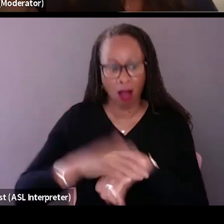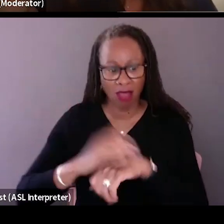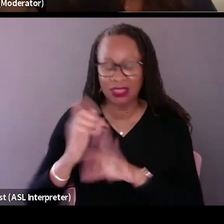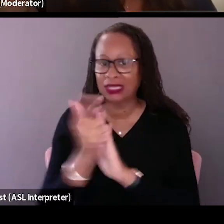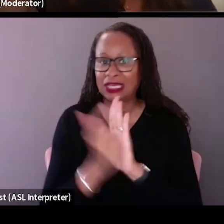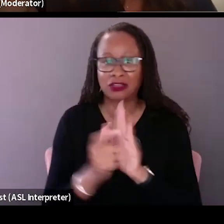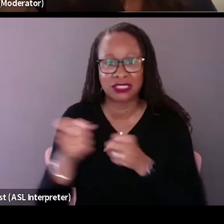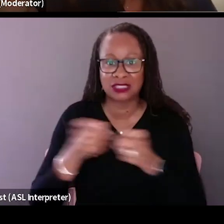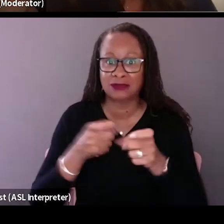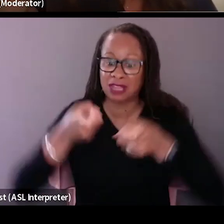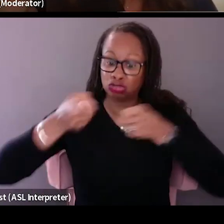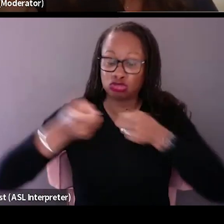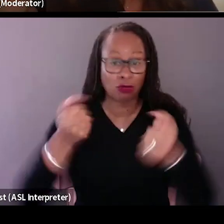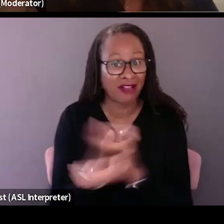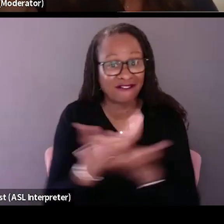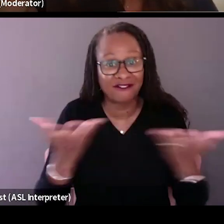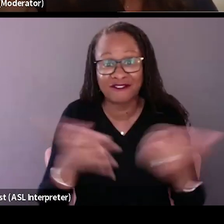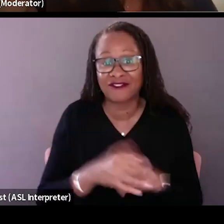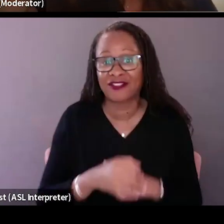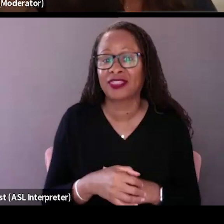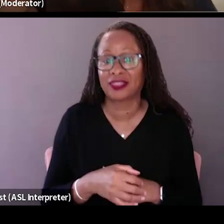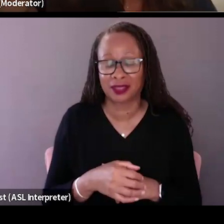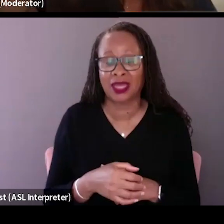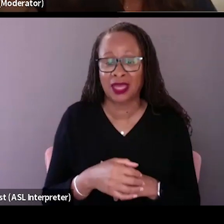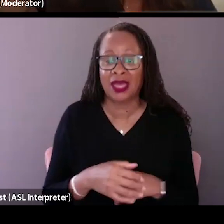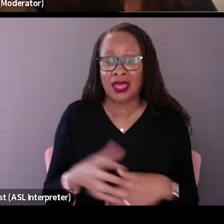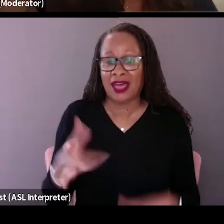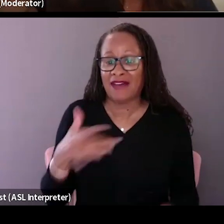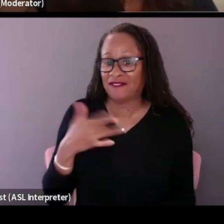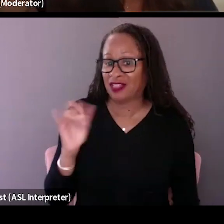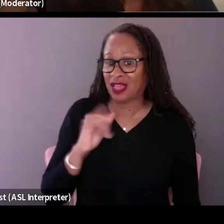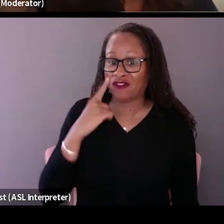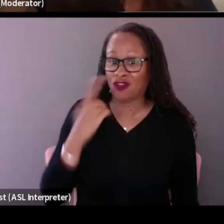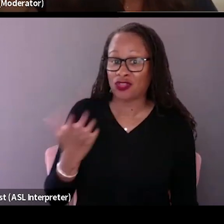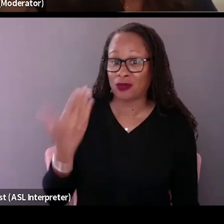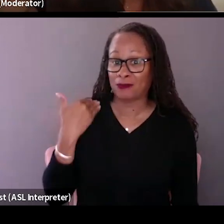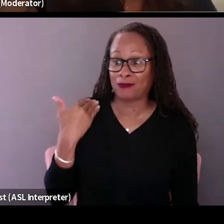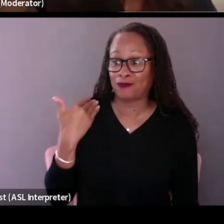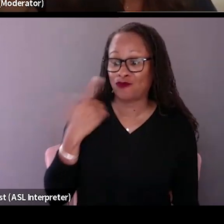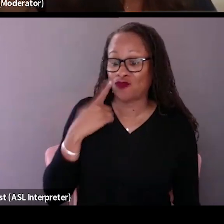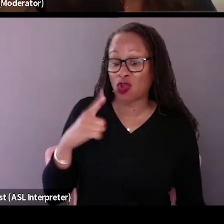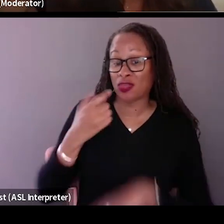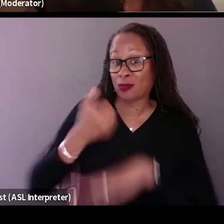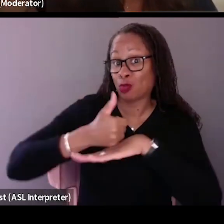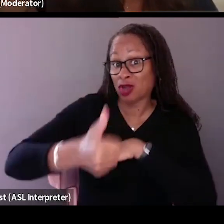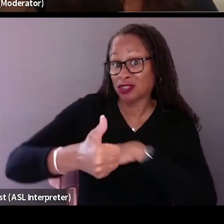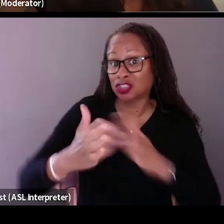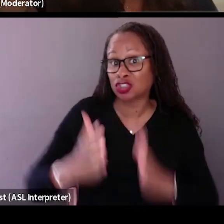I mean this was, I felt like, you know, for the prosecution, it potentially was an uphill battle,